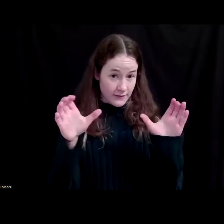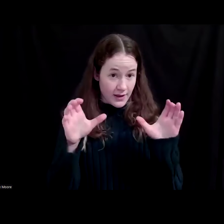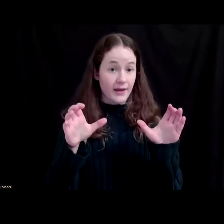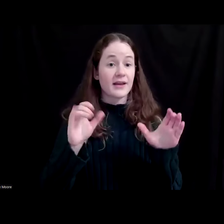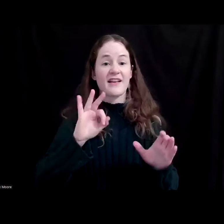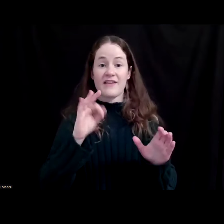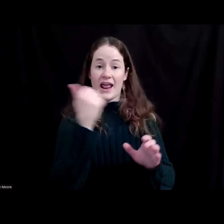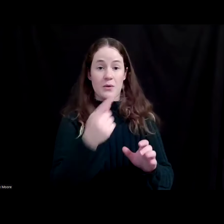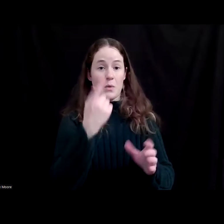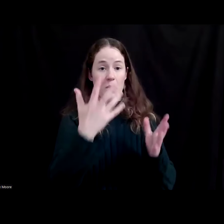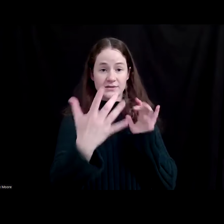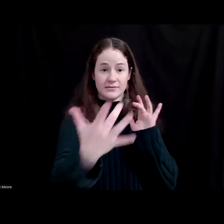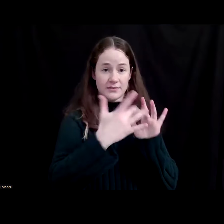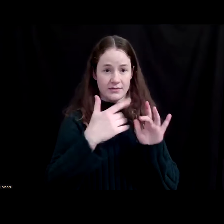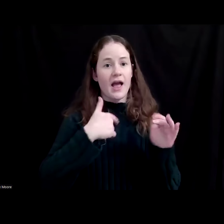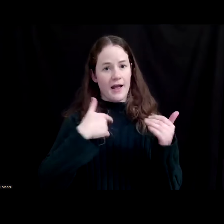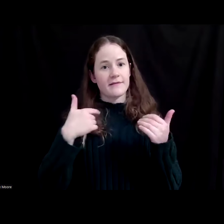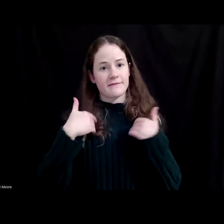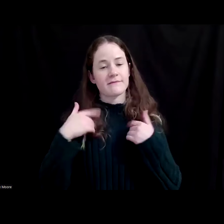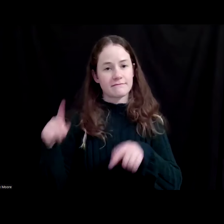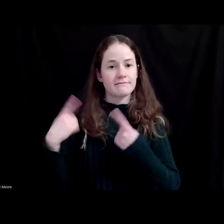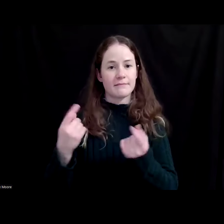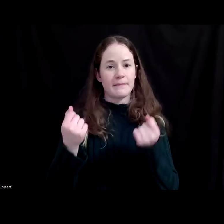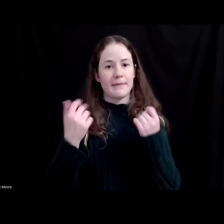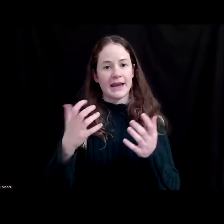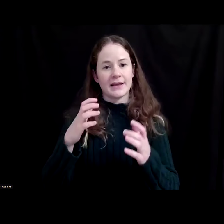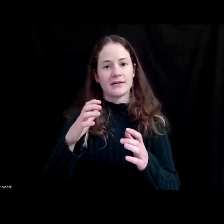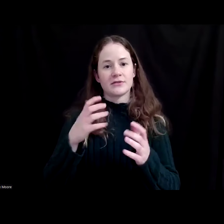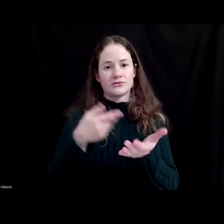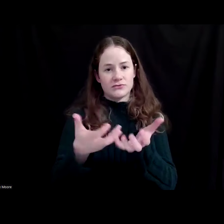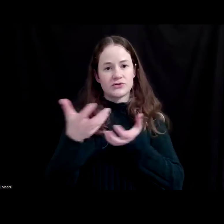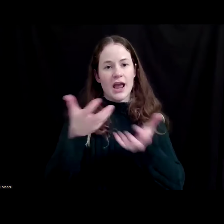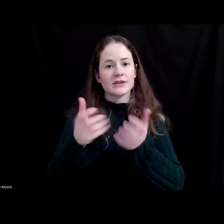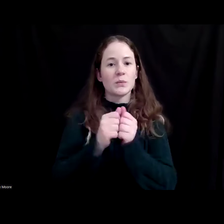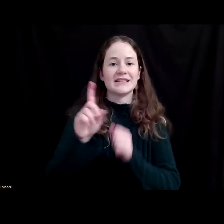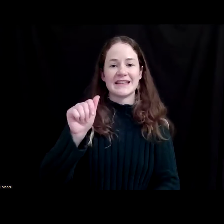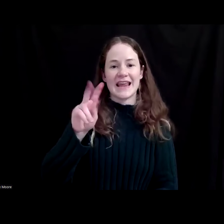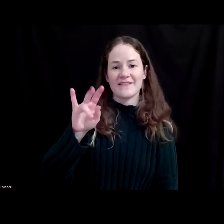in here too that's in the Louisville area, there's a gym there called a real fighters gym. Lindsay who's there uh was